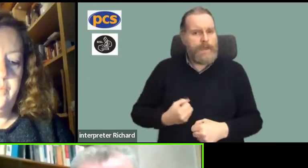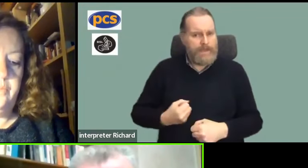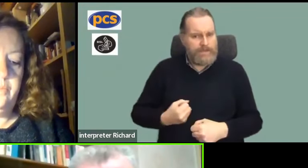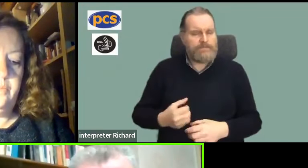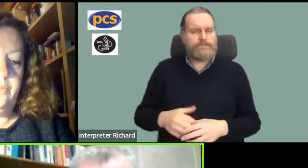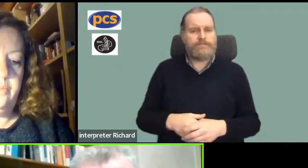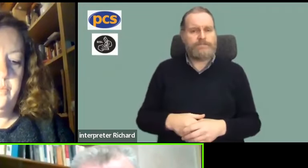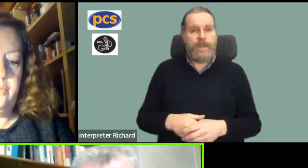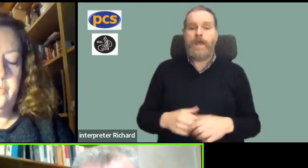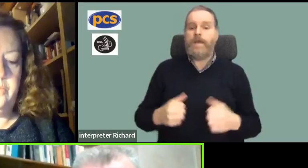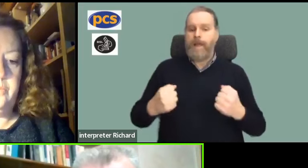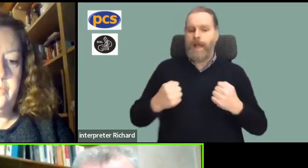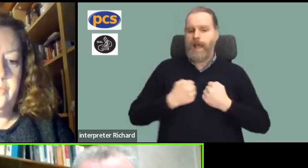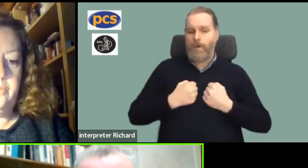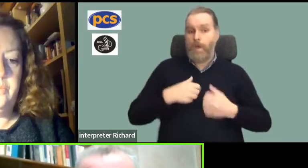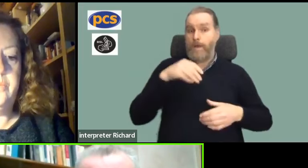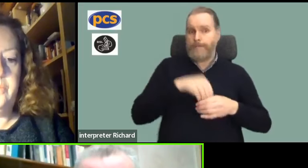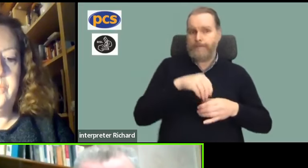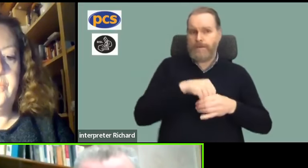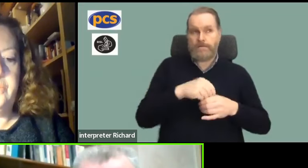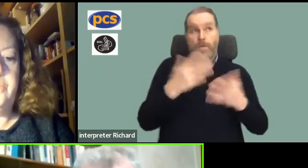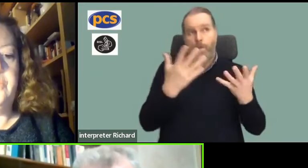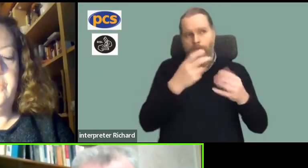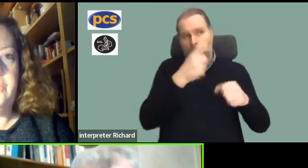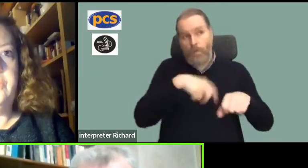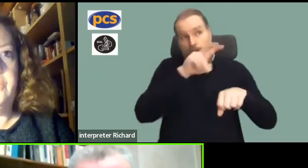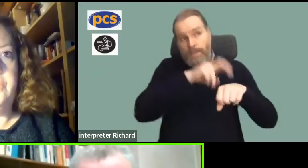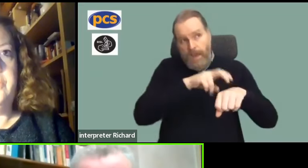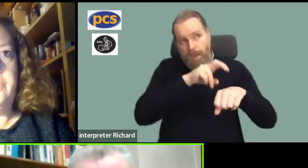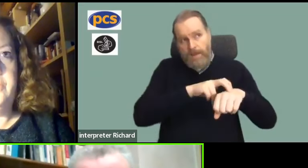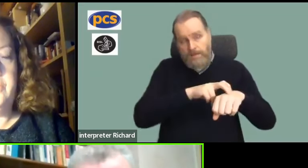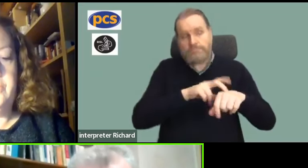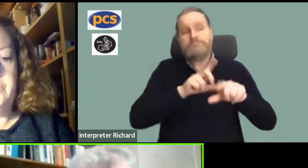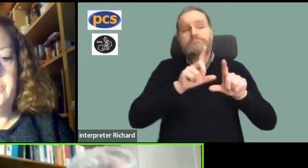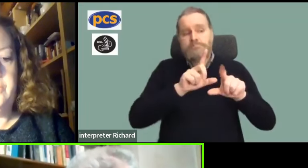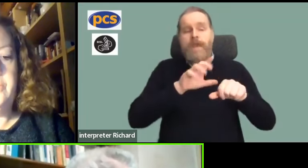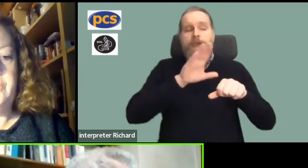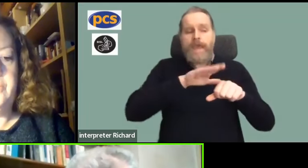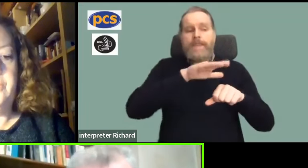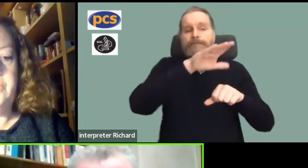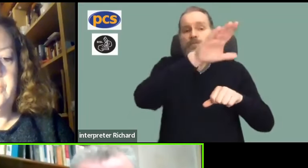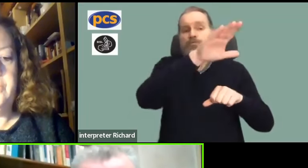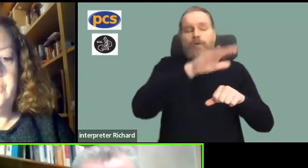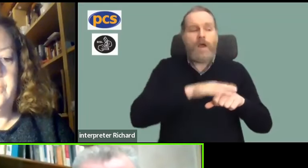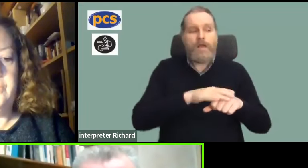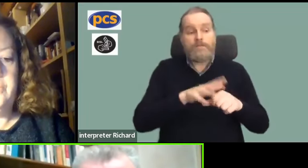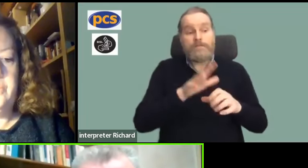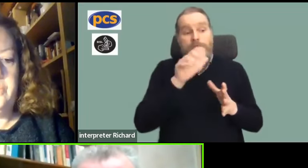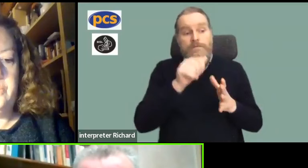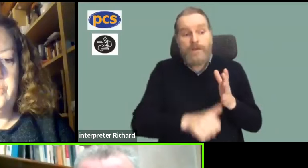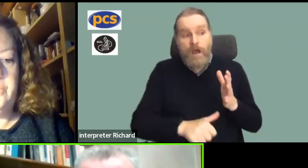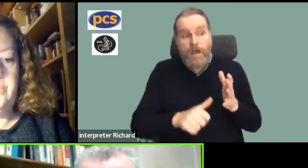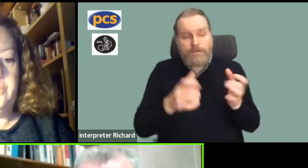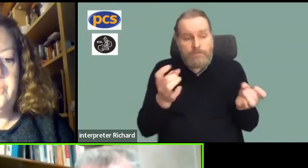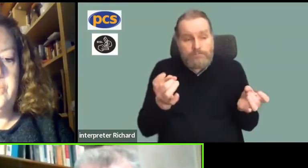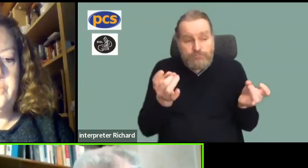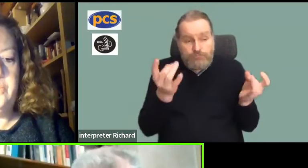So. So we are making this point. But to be very clear for our members in in all that in in front in front. If i'm, when it comes to the